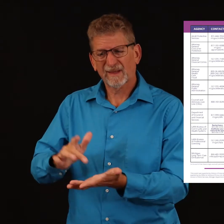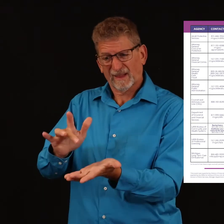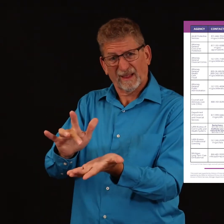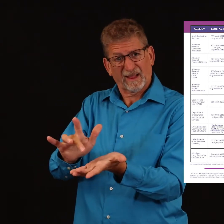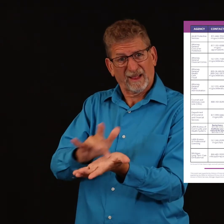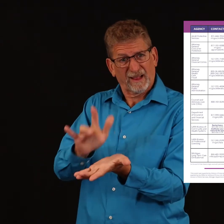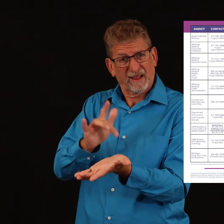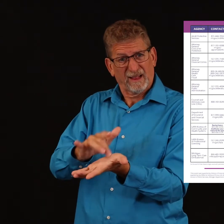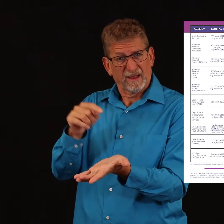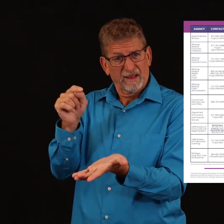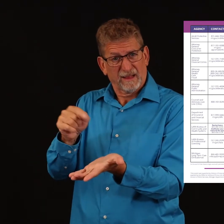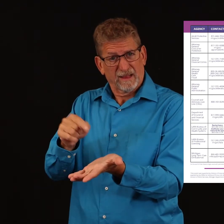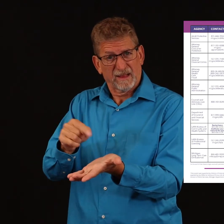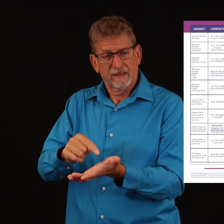Exploitation